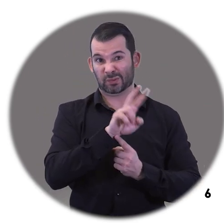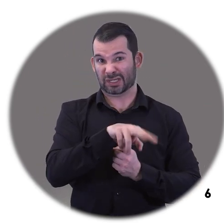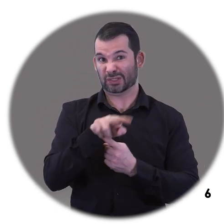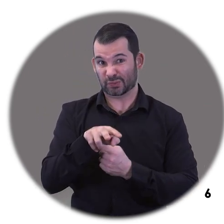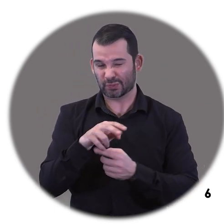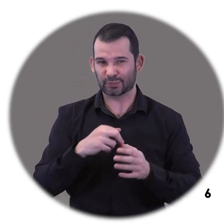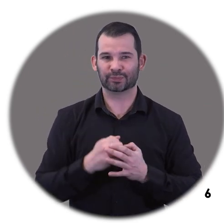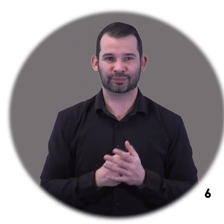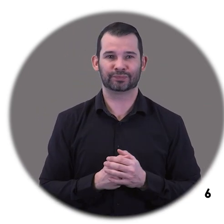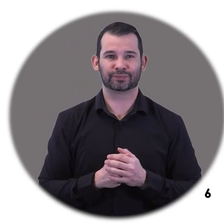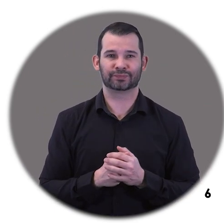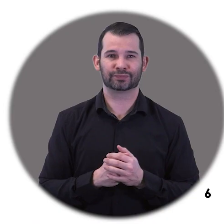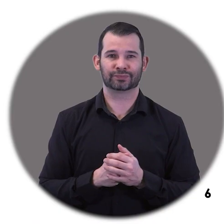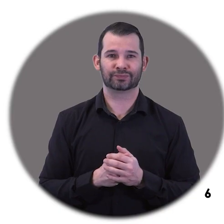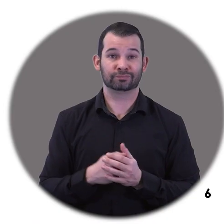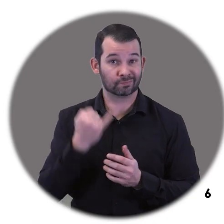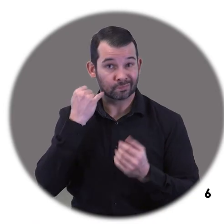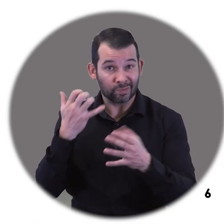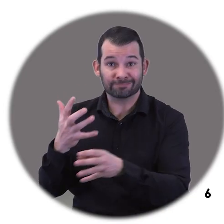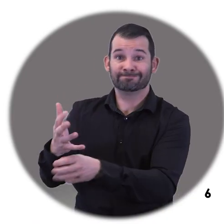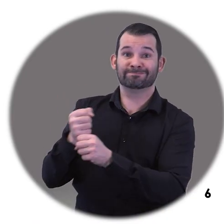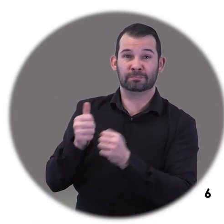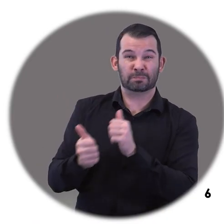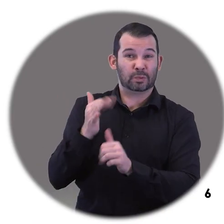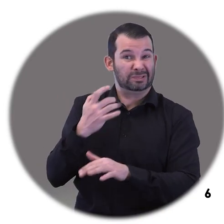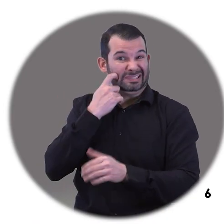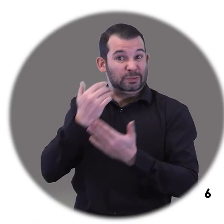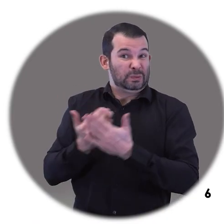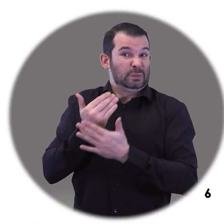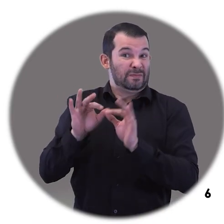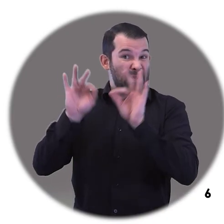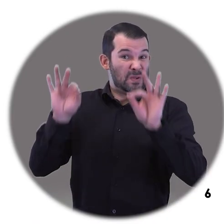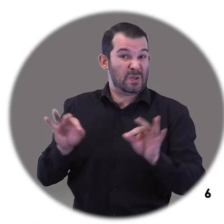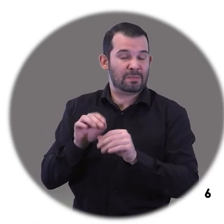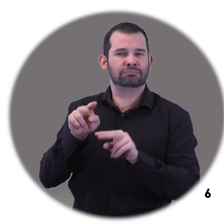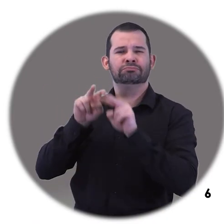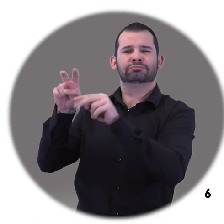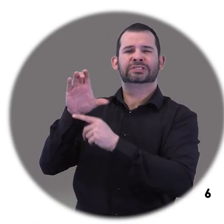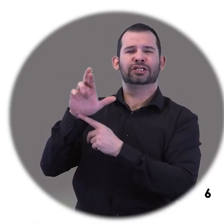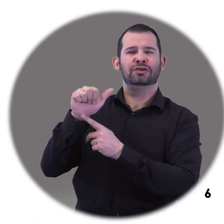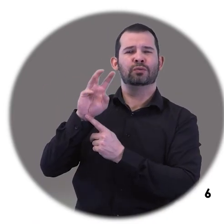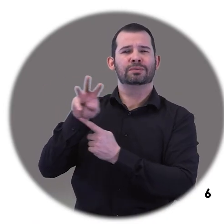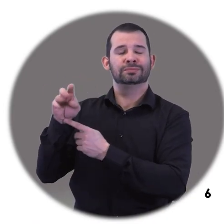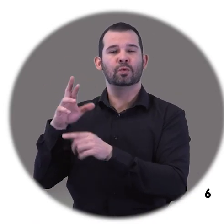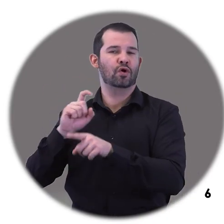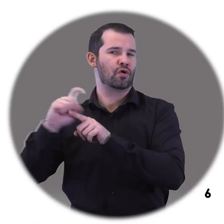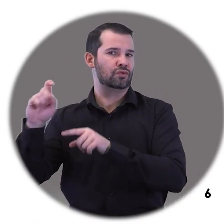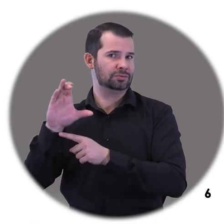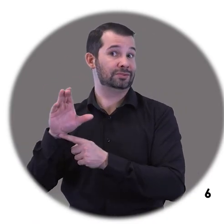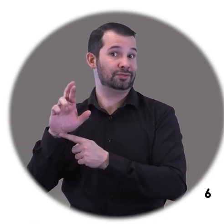To get the latest version of the form, visit the CRA website or call the CRA.